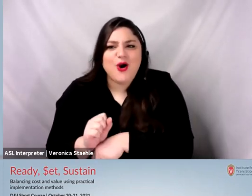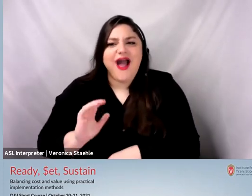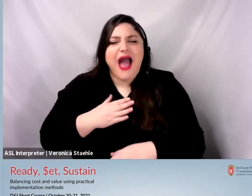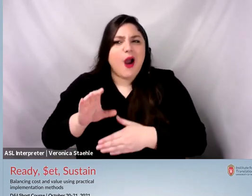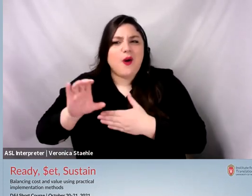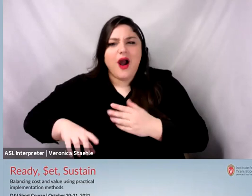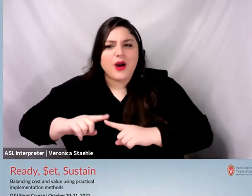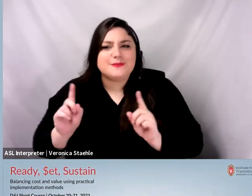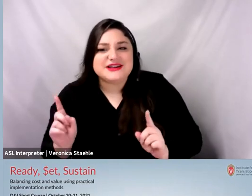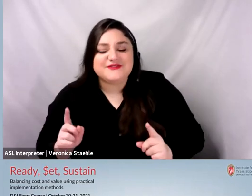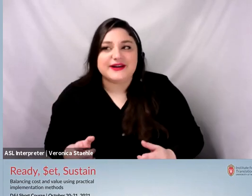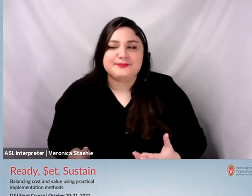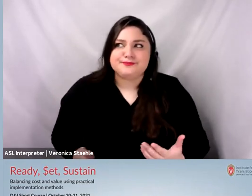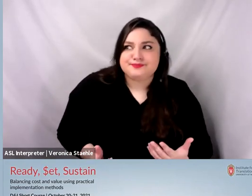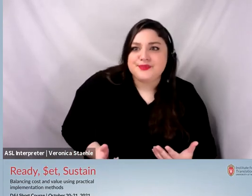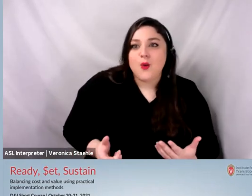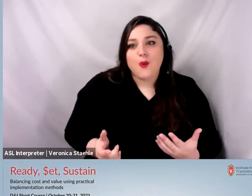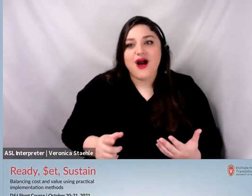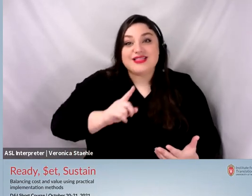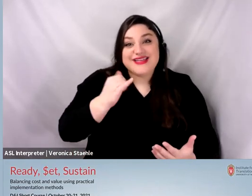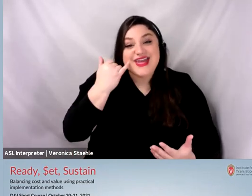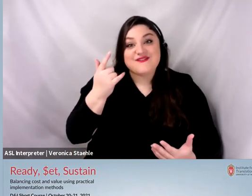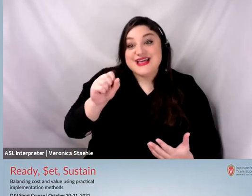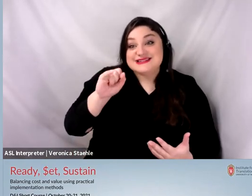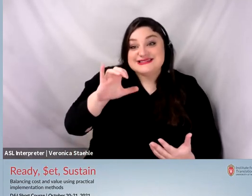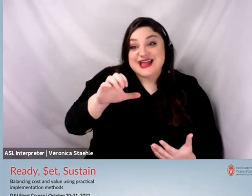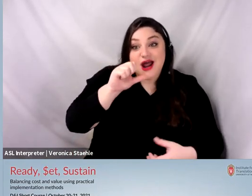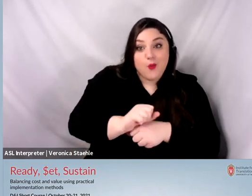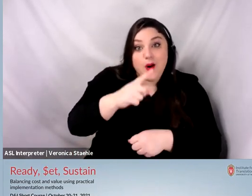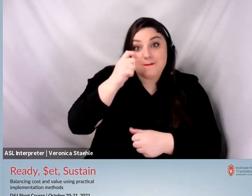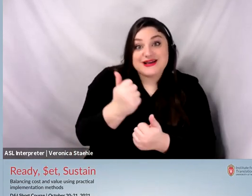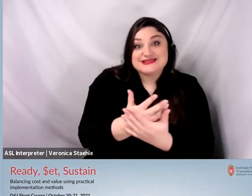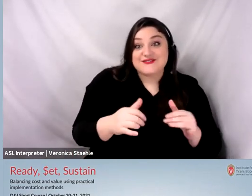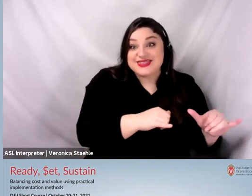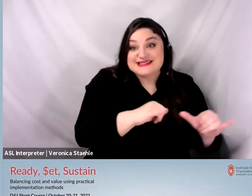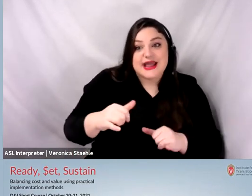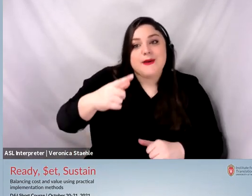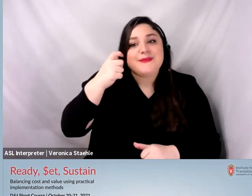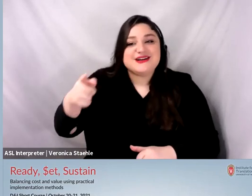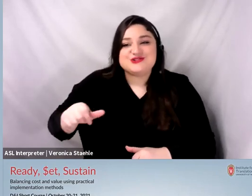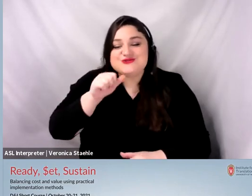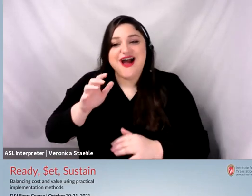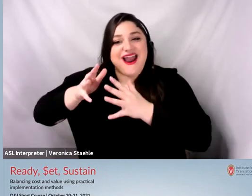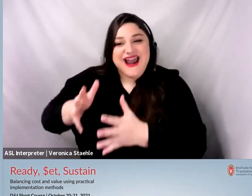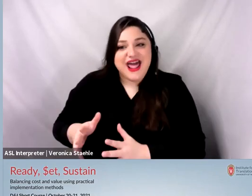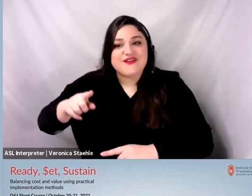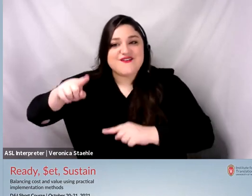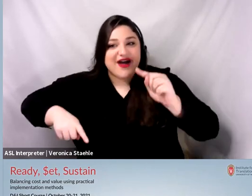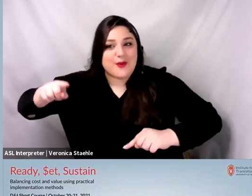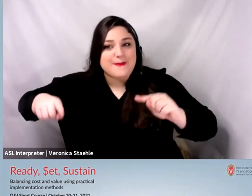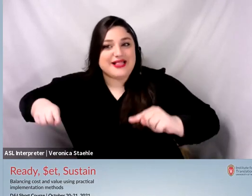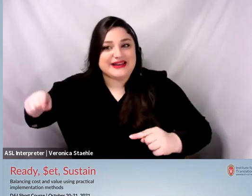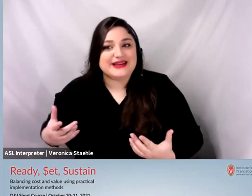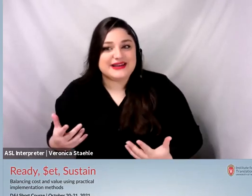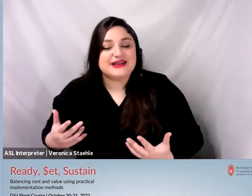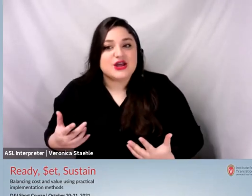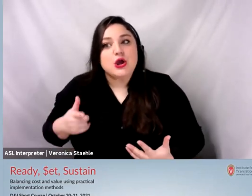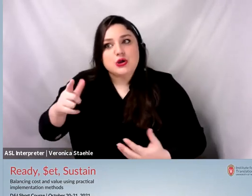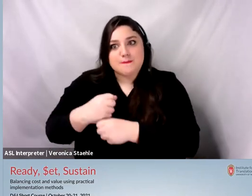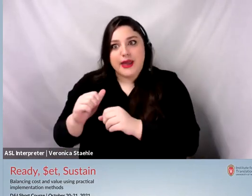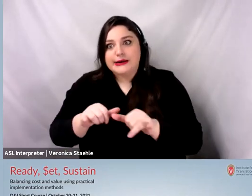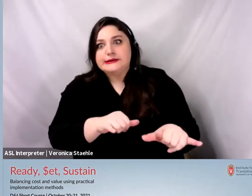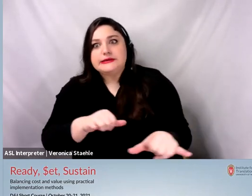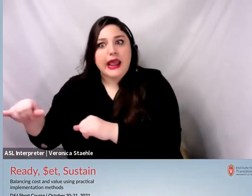Lisa Saldana (she/her/hers): Well, the reason at all, did the same thing as the way that it was operationalize and we remove that variability so that's what i'm that's what i'm talking about it's it becomes less than formative.